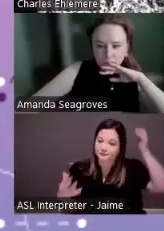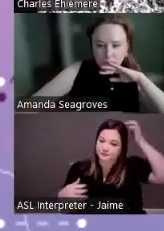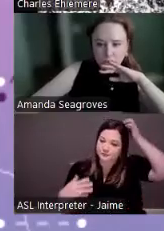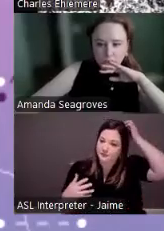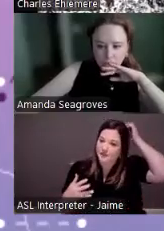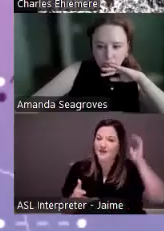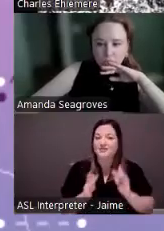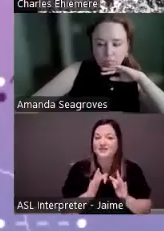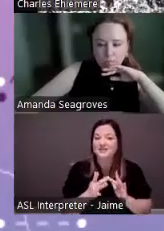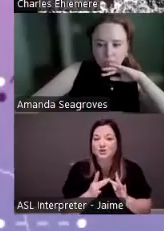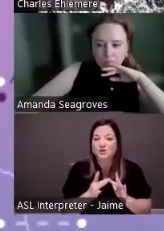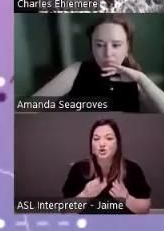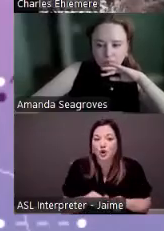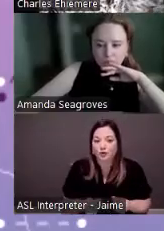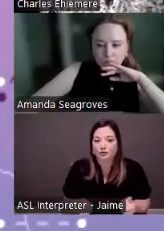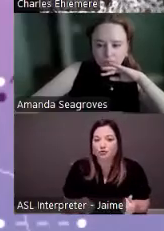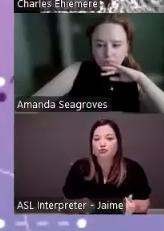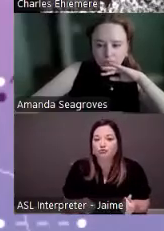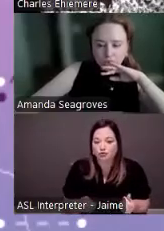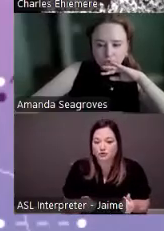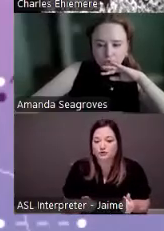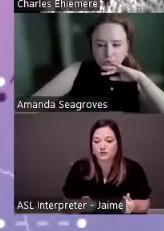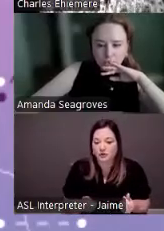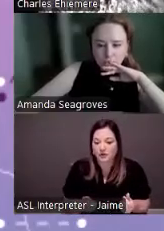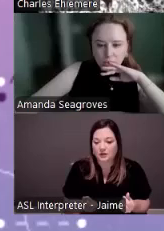or project that have been done in Nigeria--